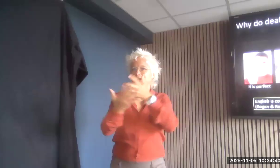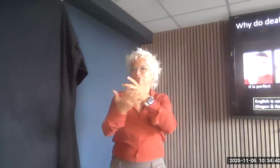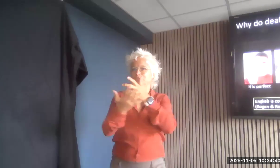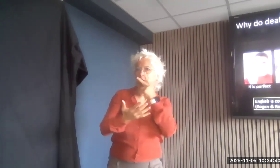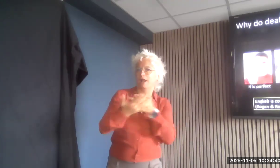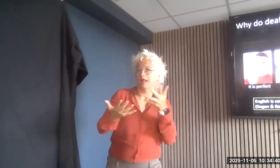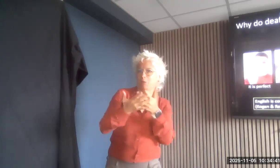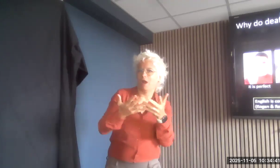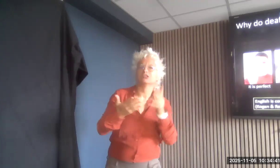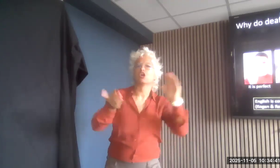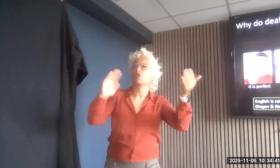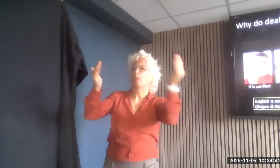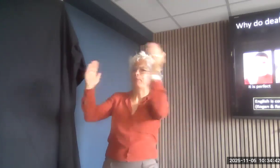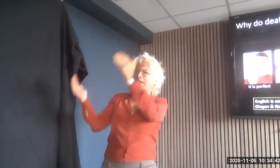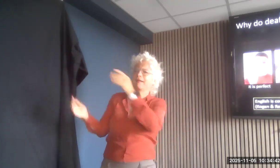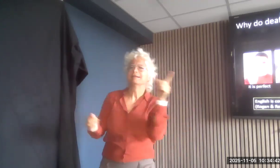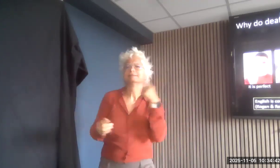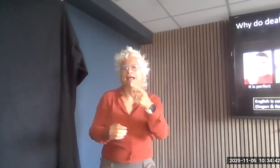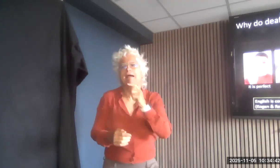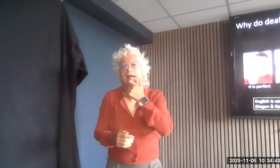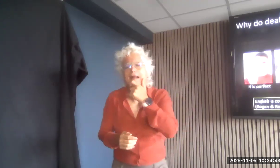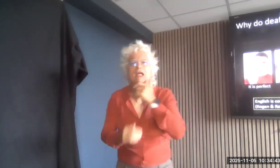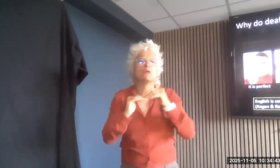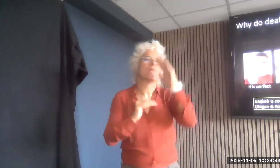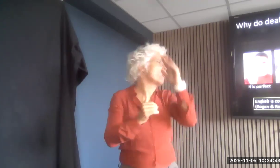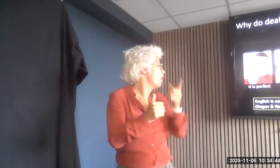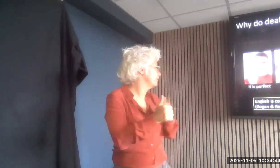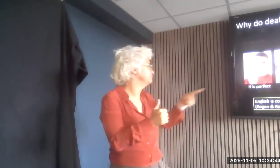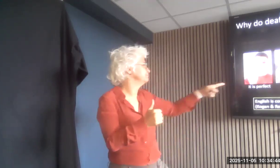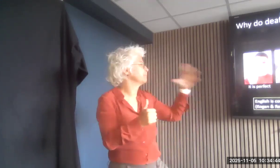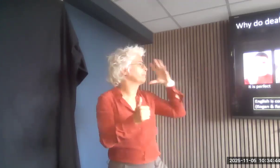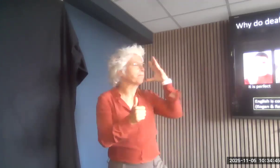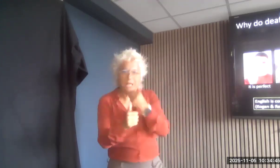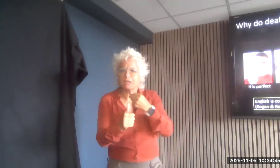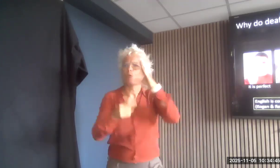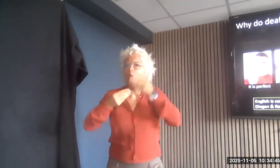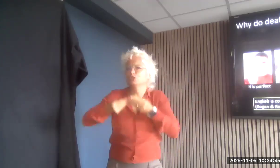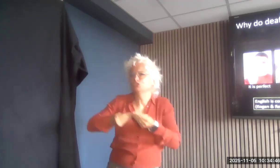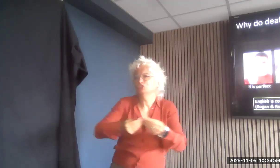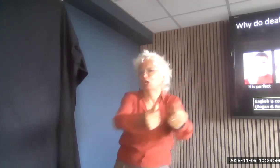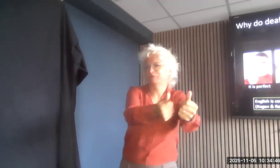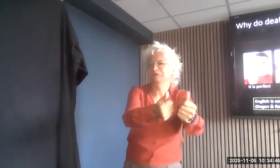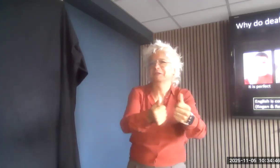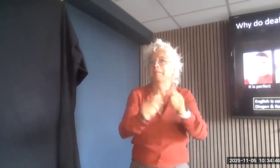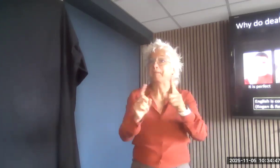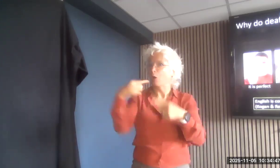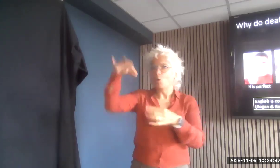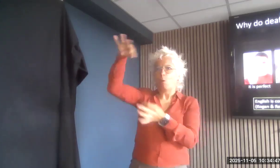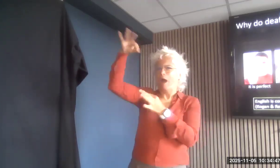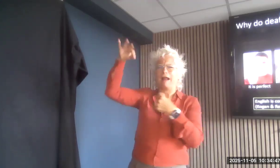So, I looked at comparisons between European countries and other spoken languages and